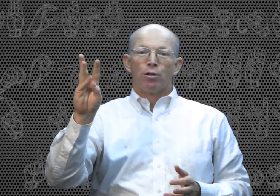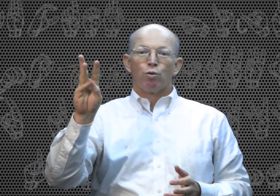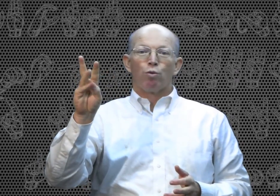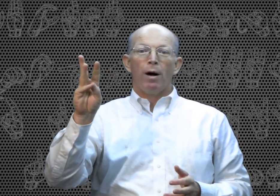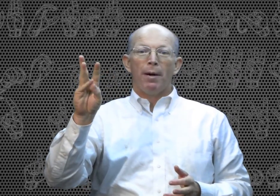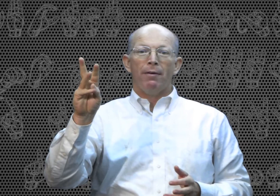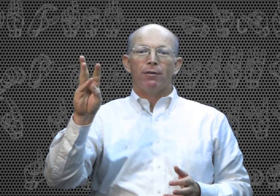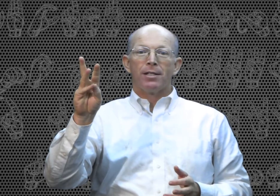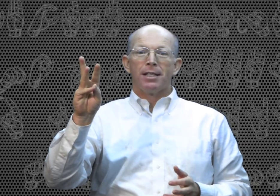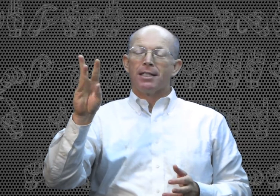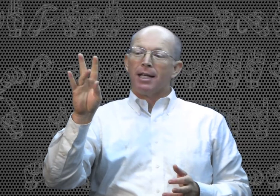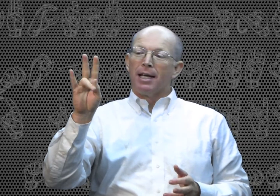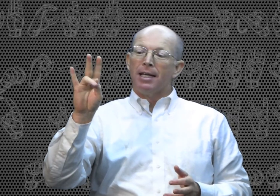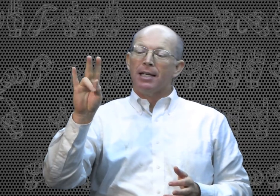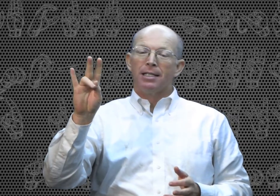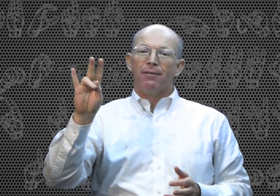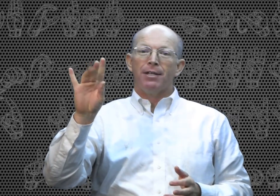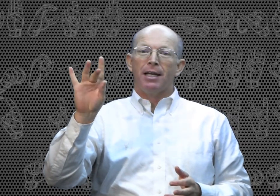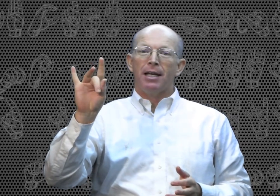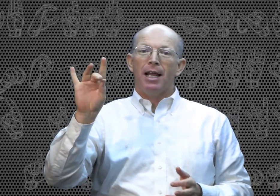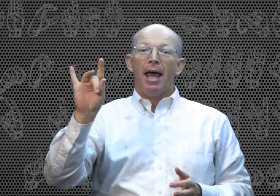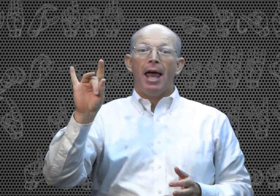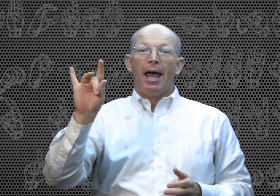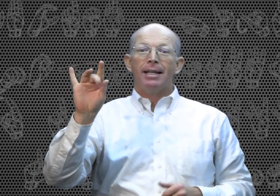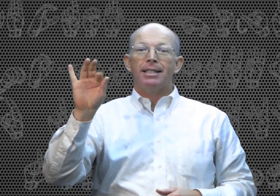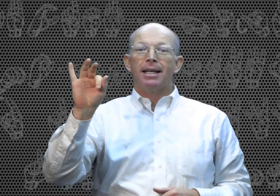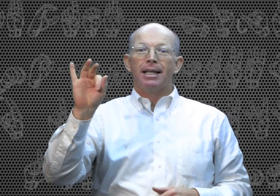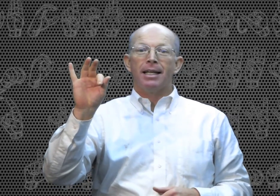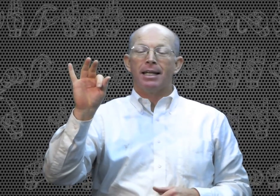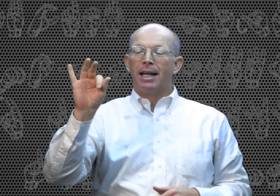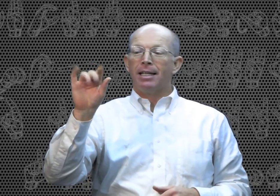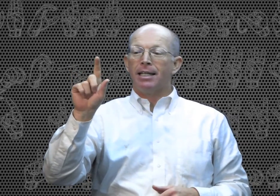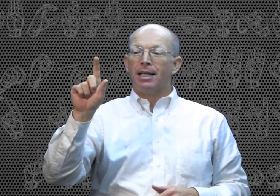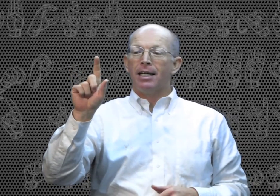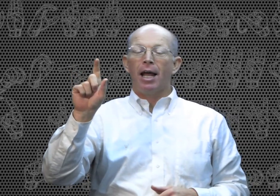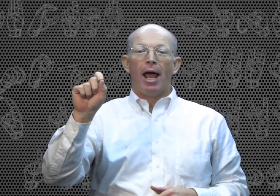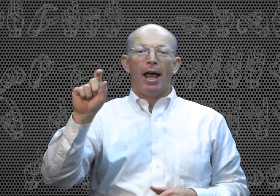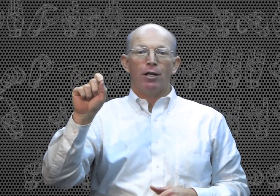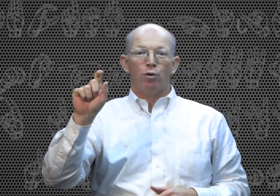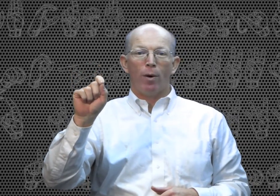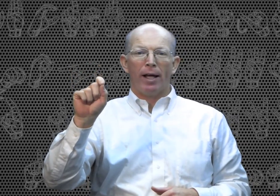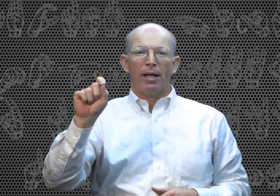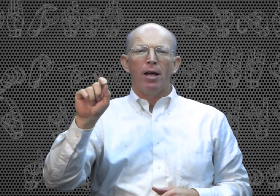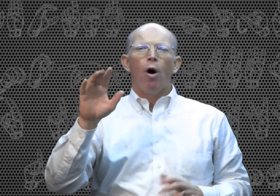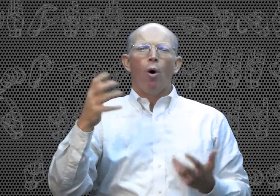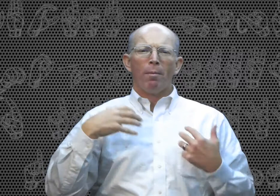This is rub it for 16, 17, 18, 19 and 20.